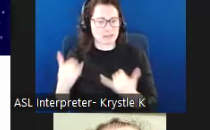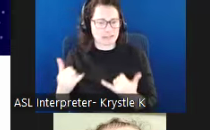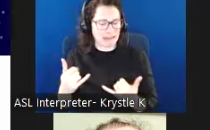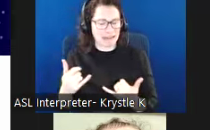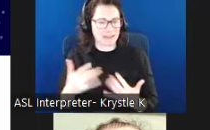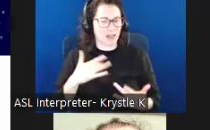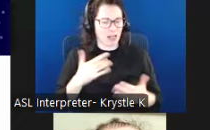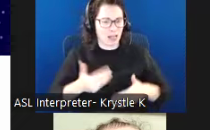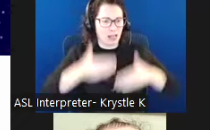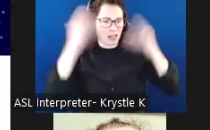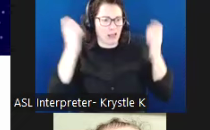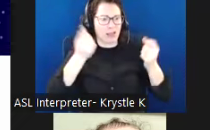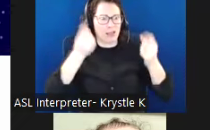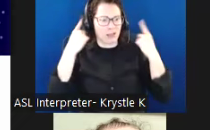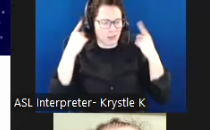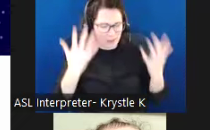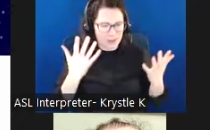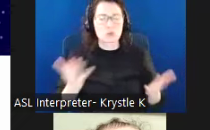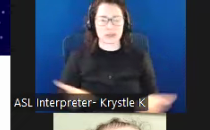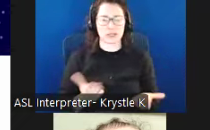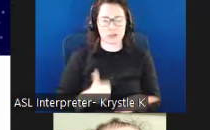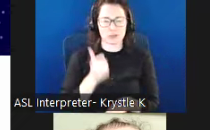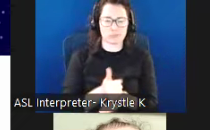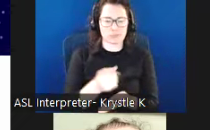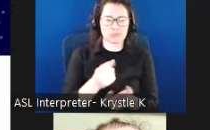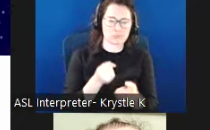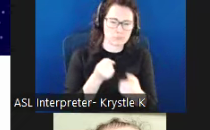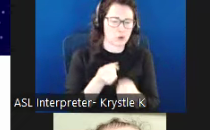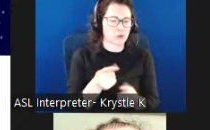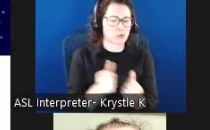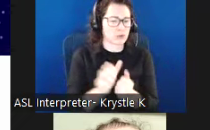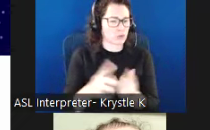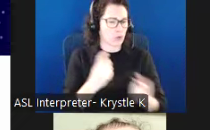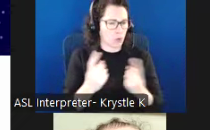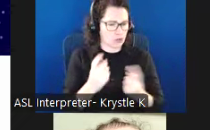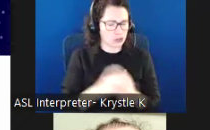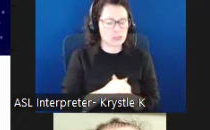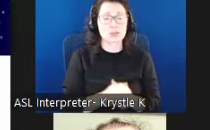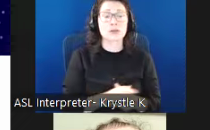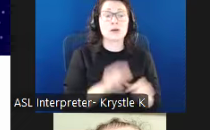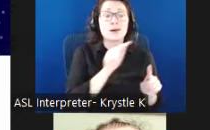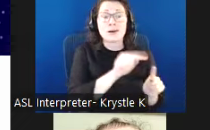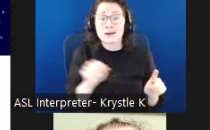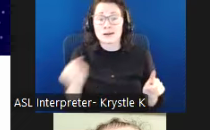that we are here to support with any questions you might have. We've listed